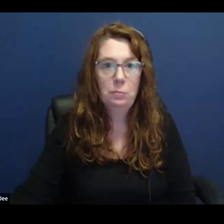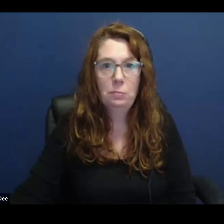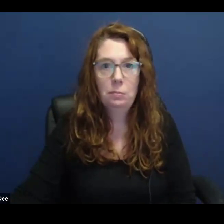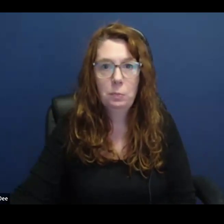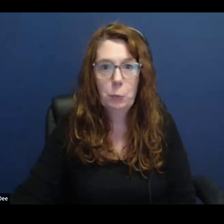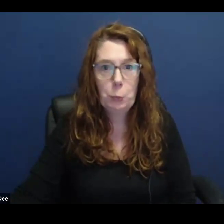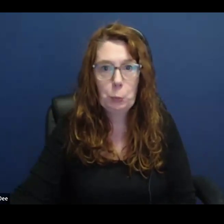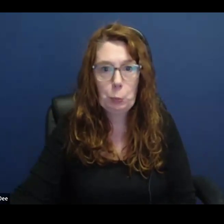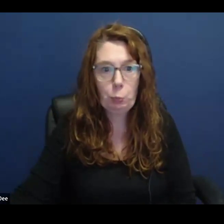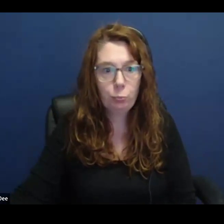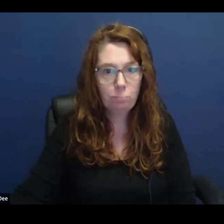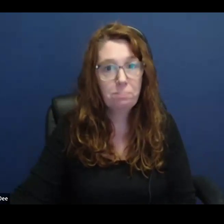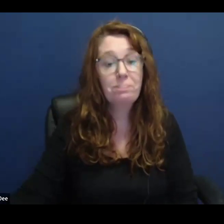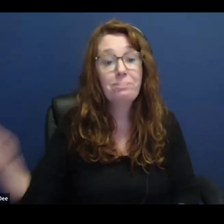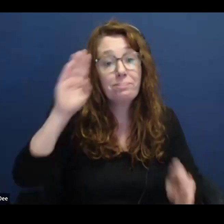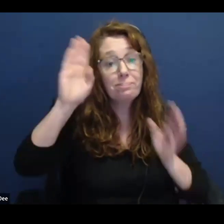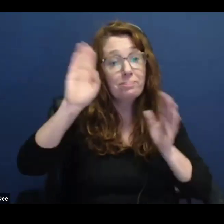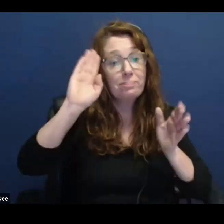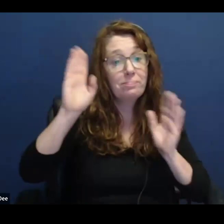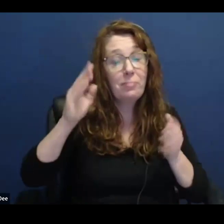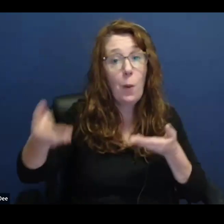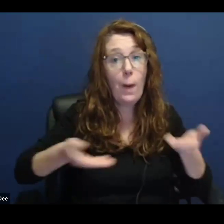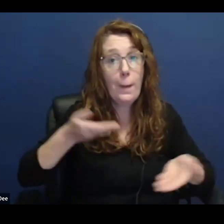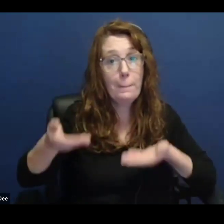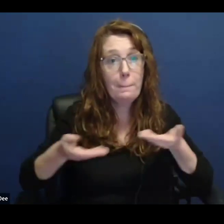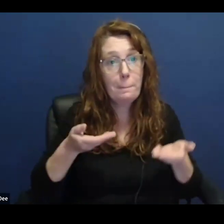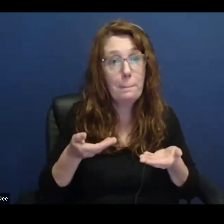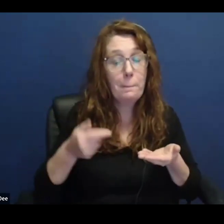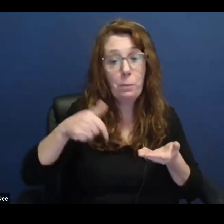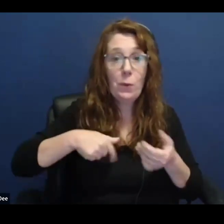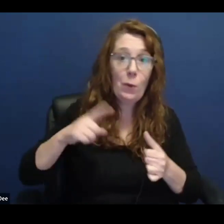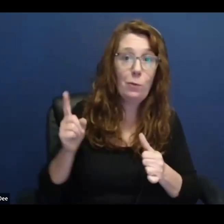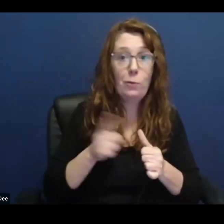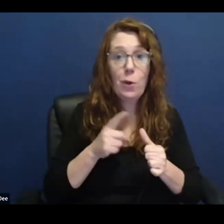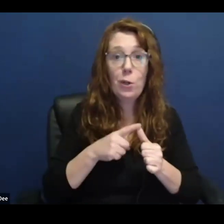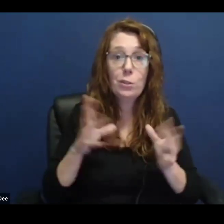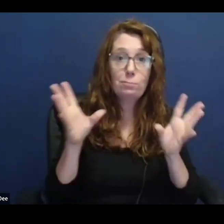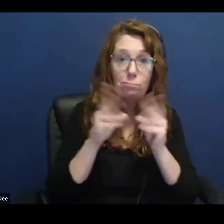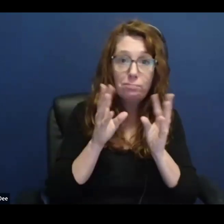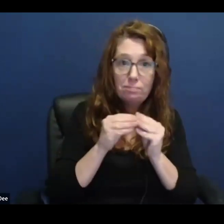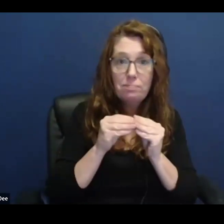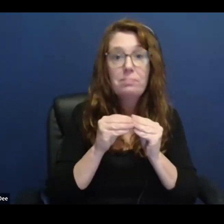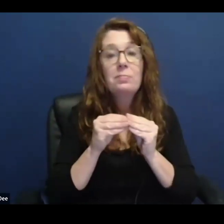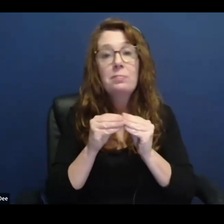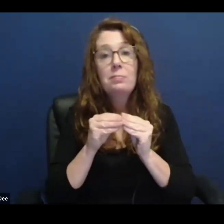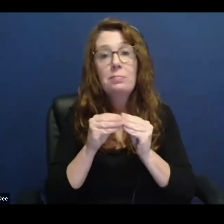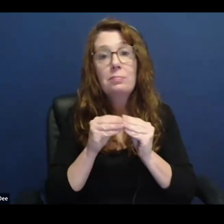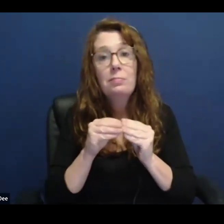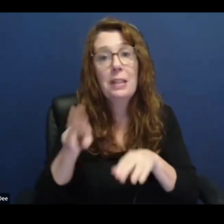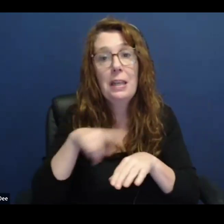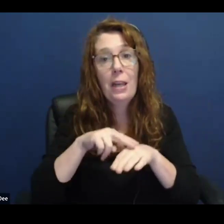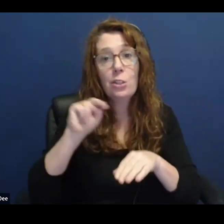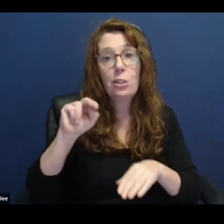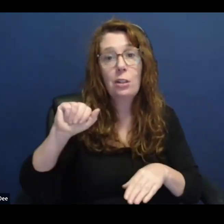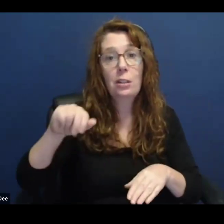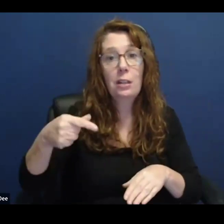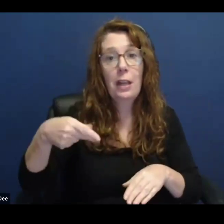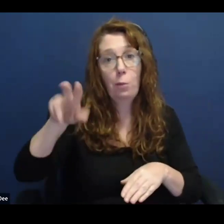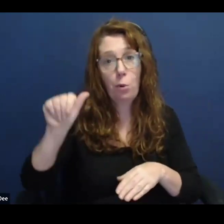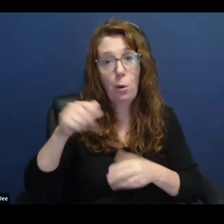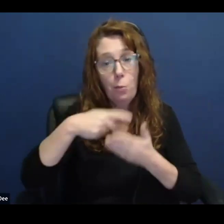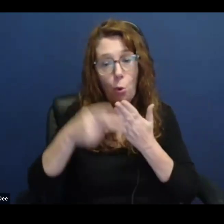Okay. Hello everyone and welcome to this first webinar by the national NAGPRA program for 2025.